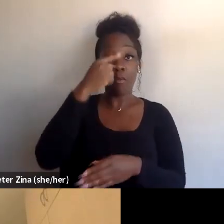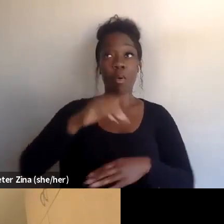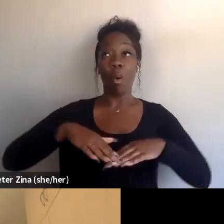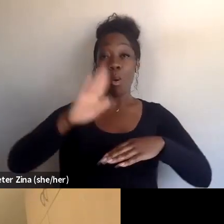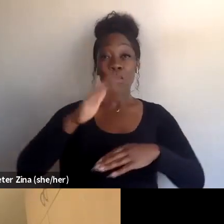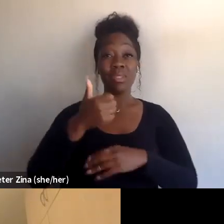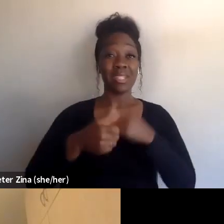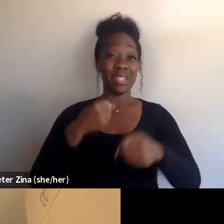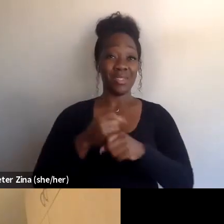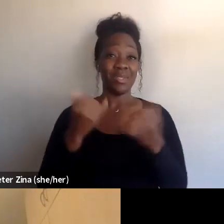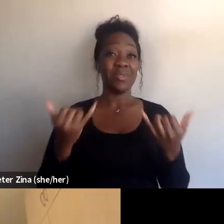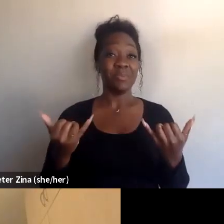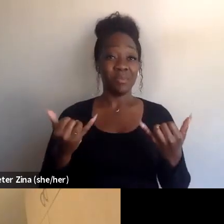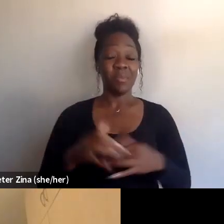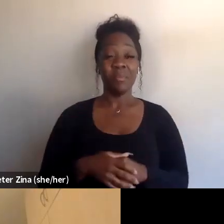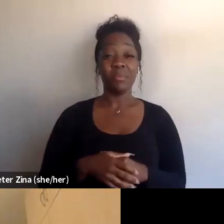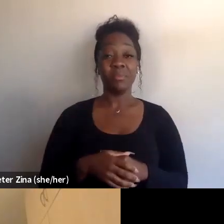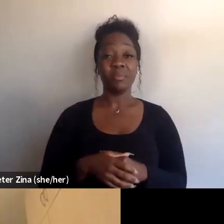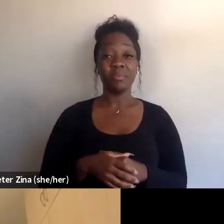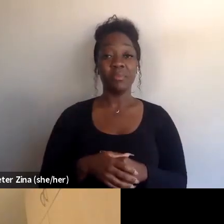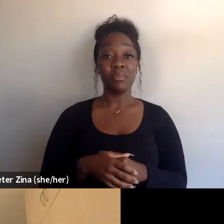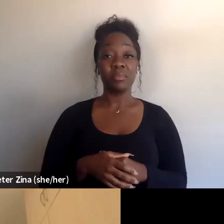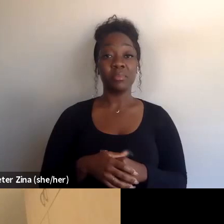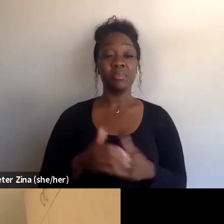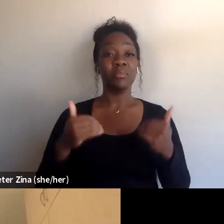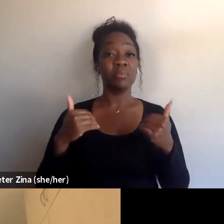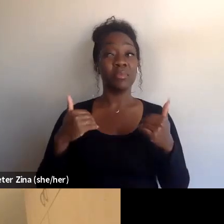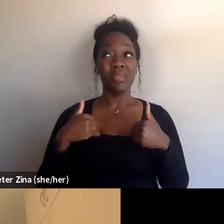and have really had a great career so far.